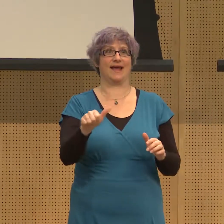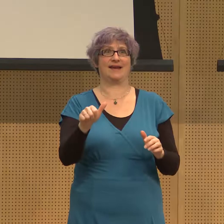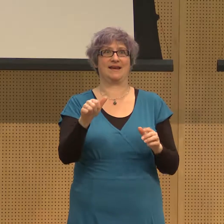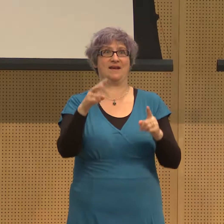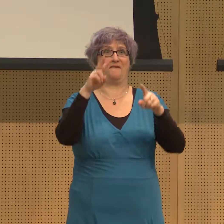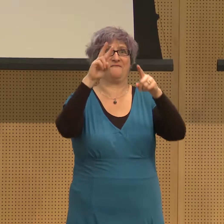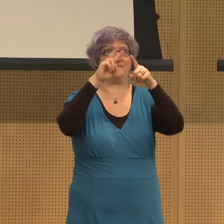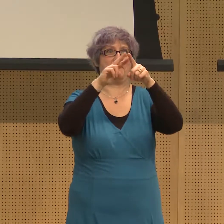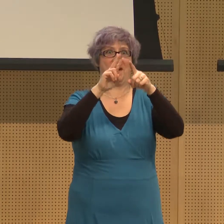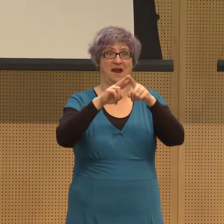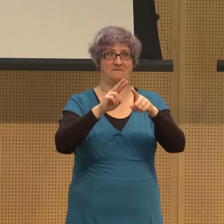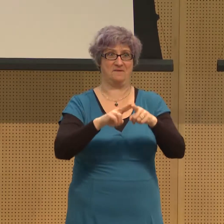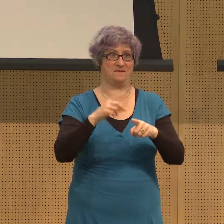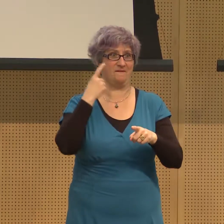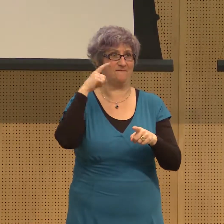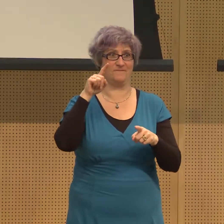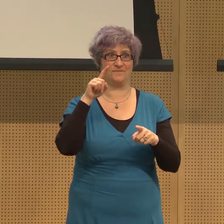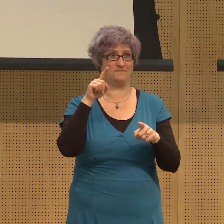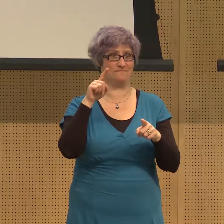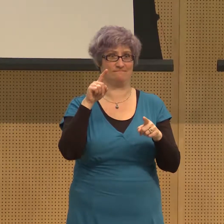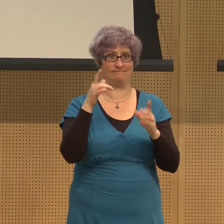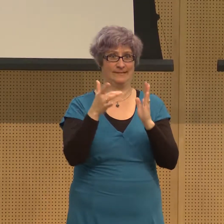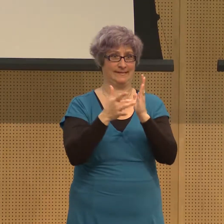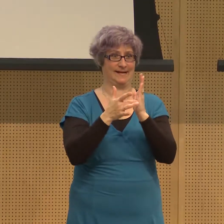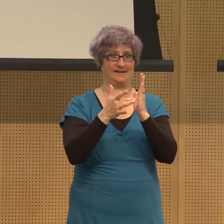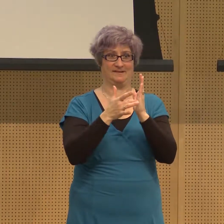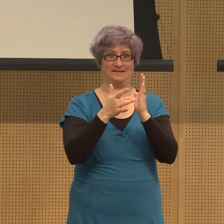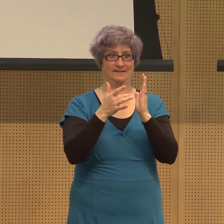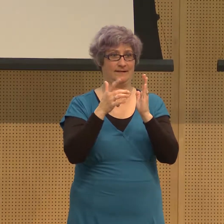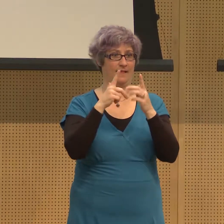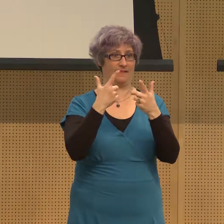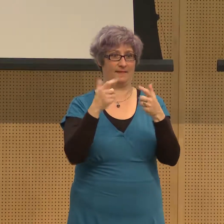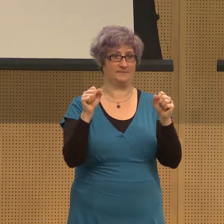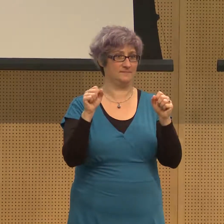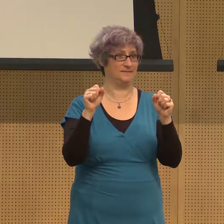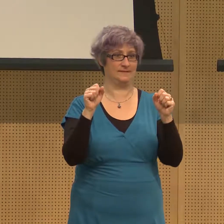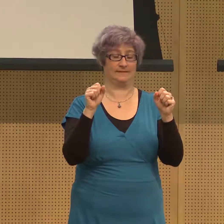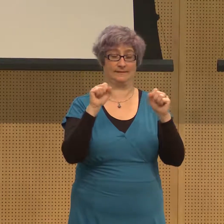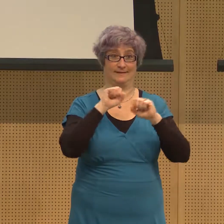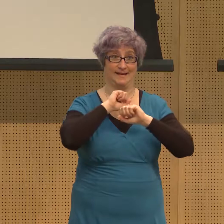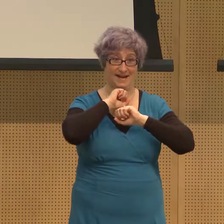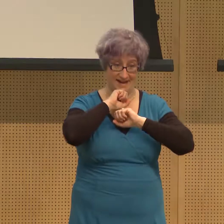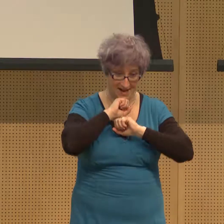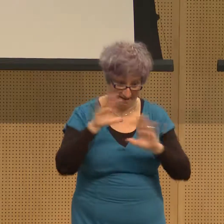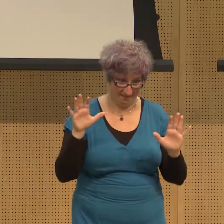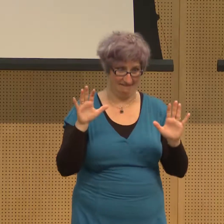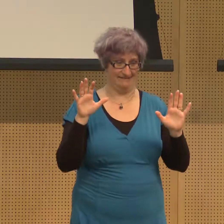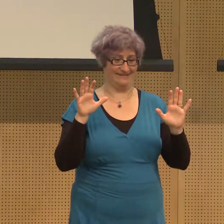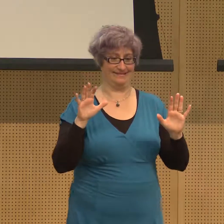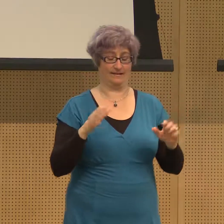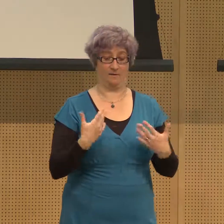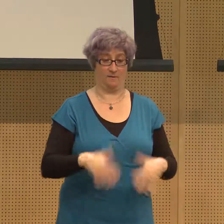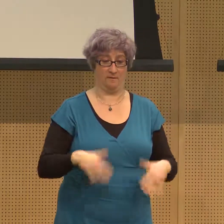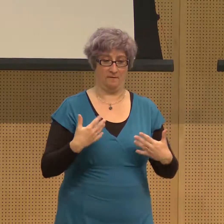I had no vocabulary to assign to linguistic ideas.